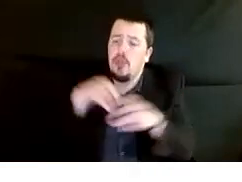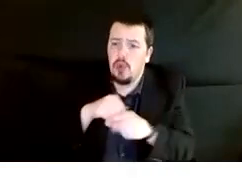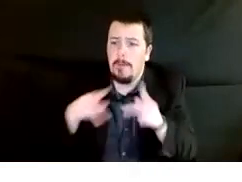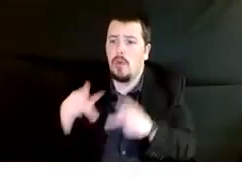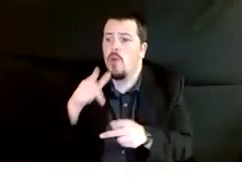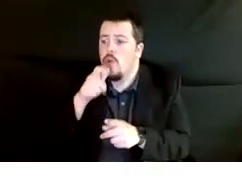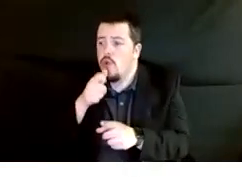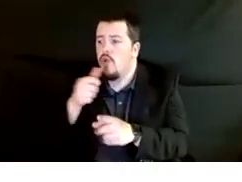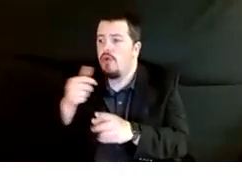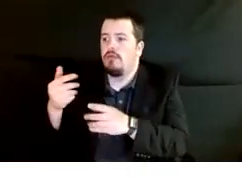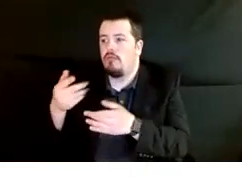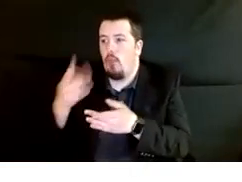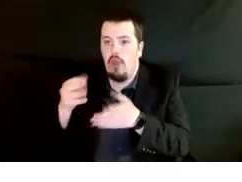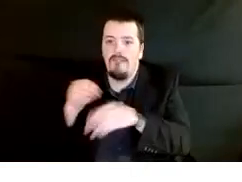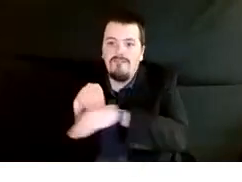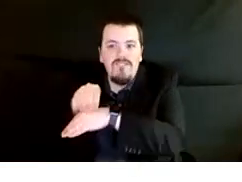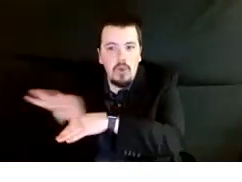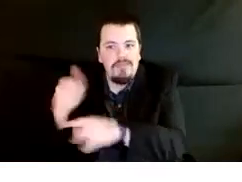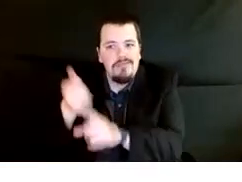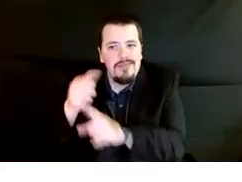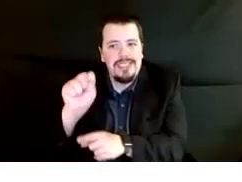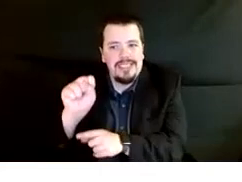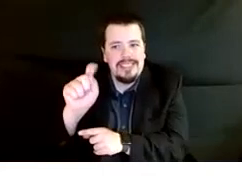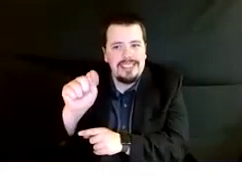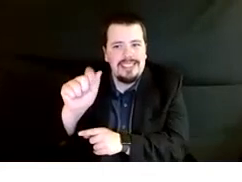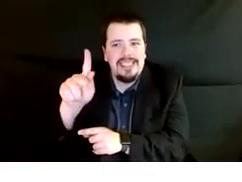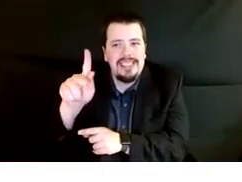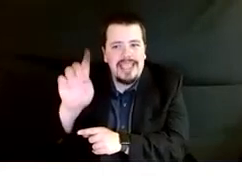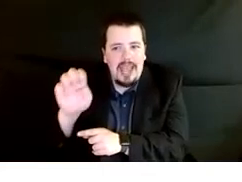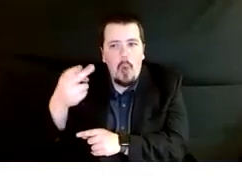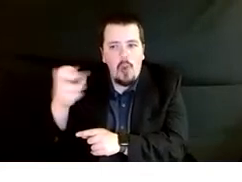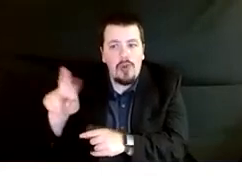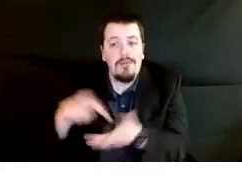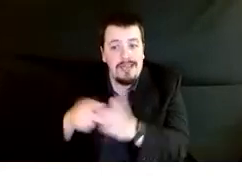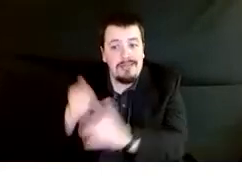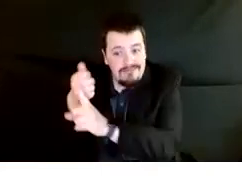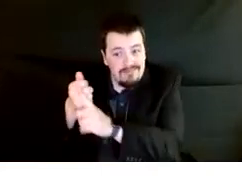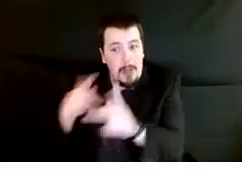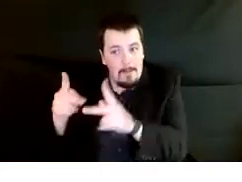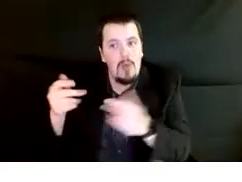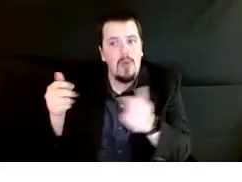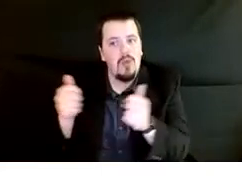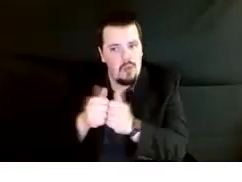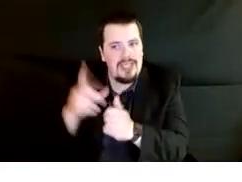which uh often may be people with disabilities or some of the stakeholders, include them early on